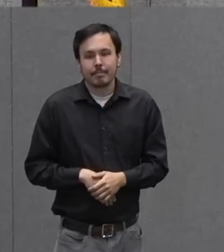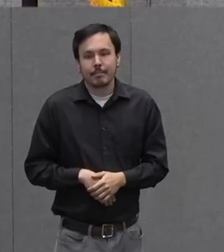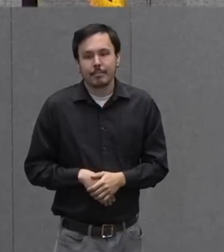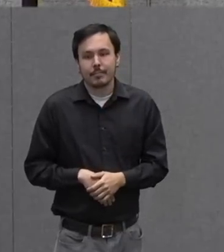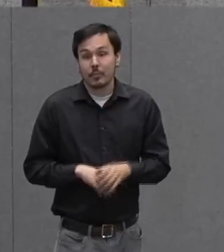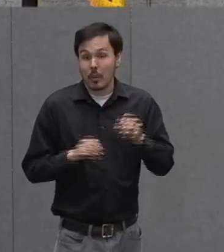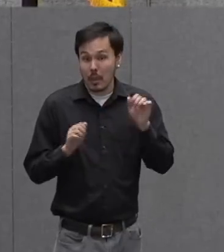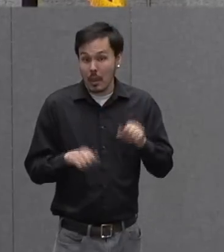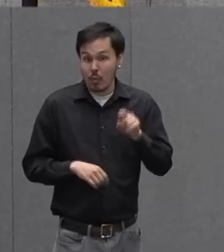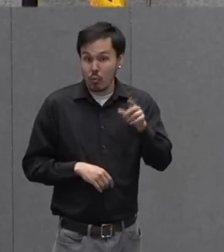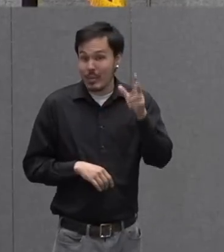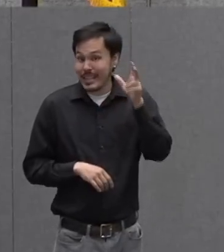Can we hear light?